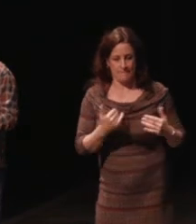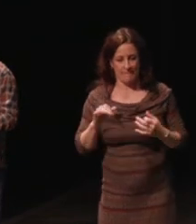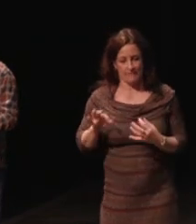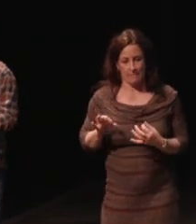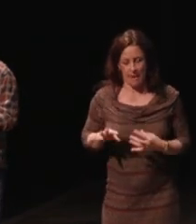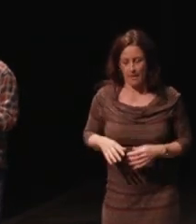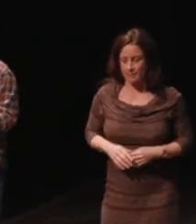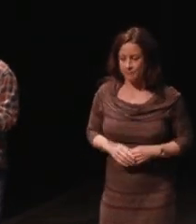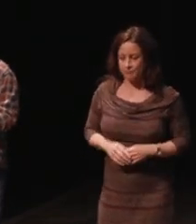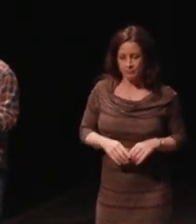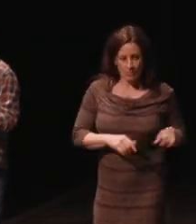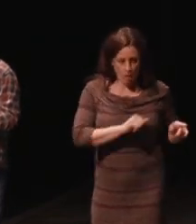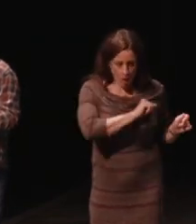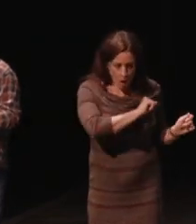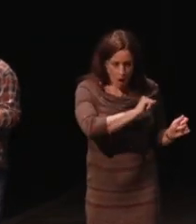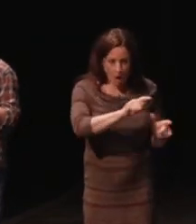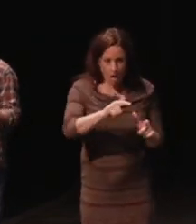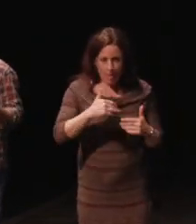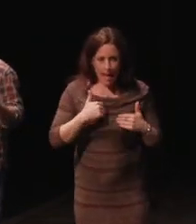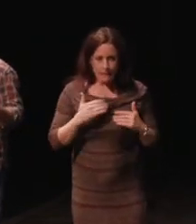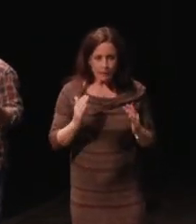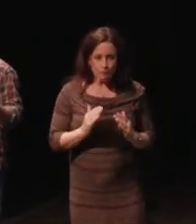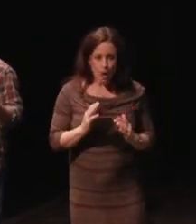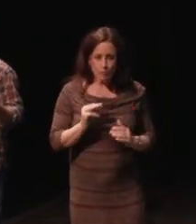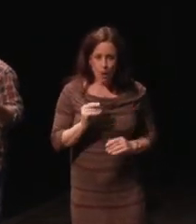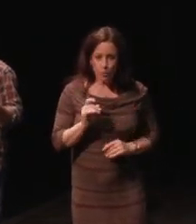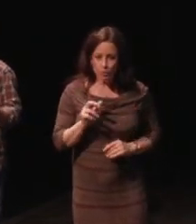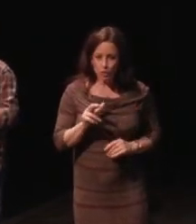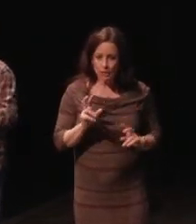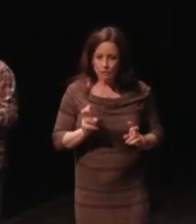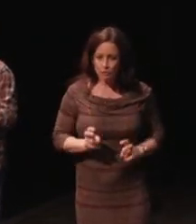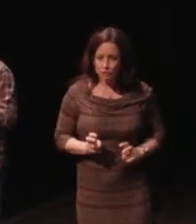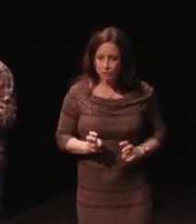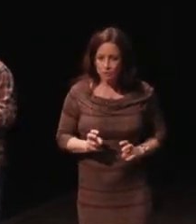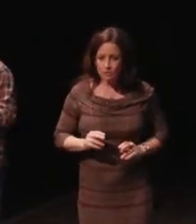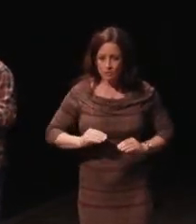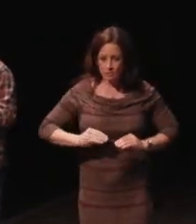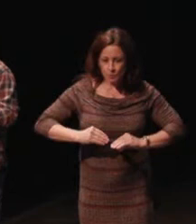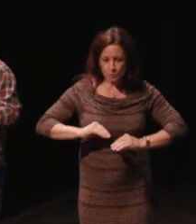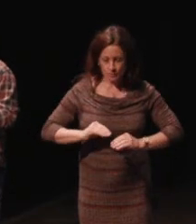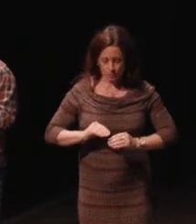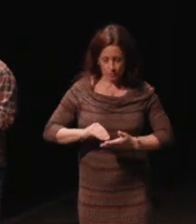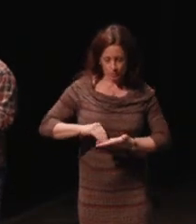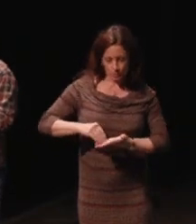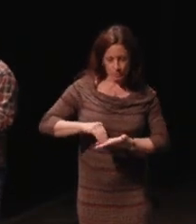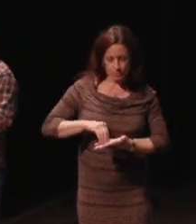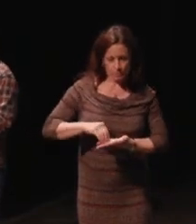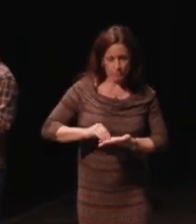and I think they all had small motor issues, and of the six,